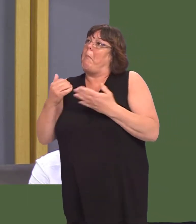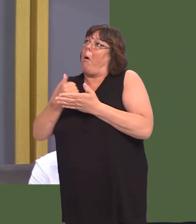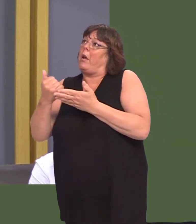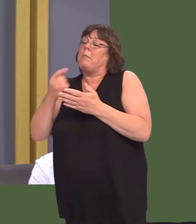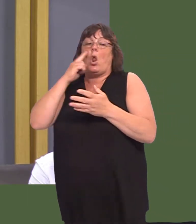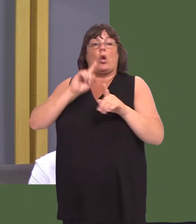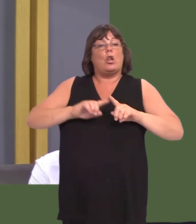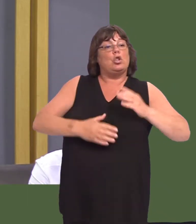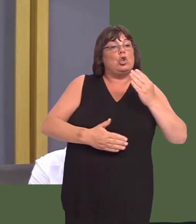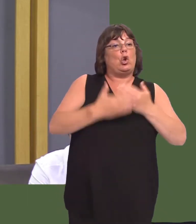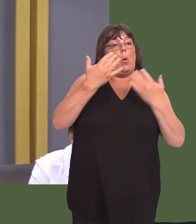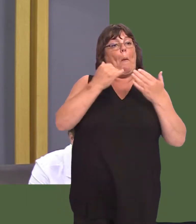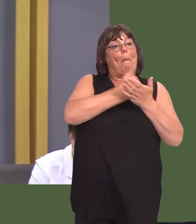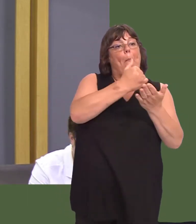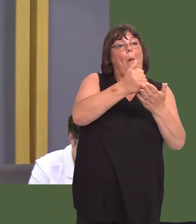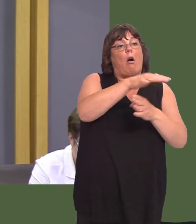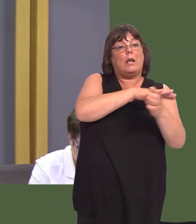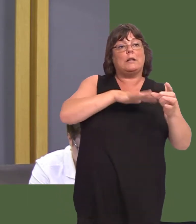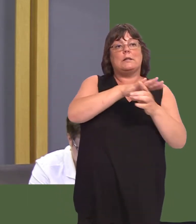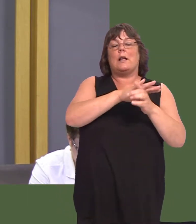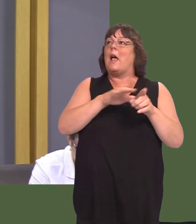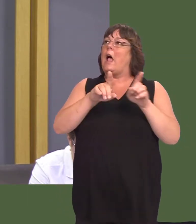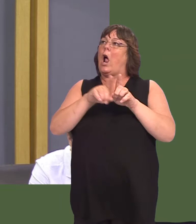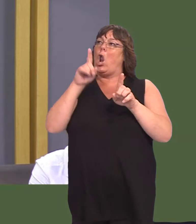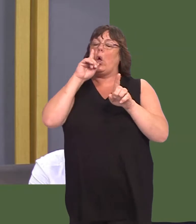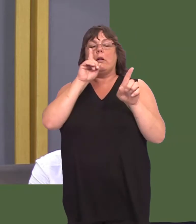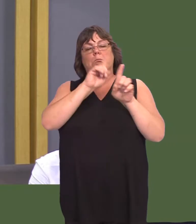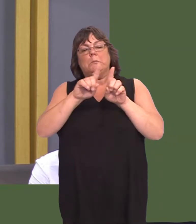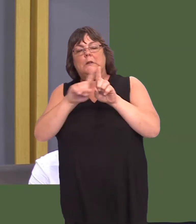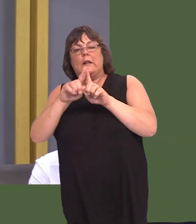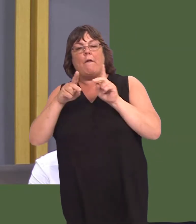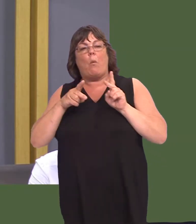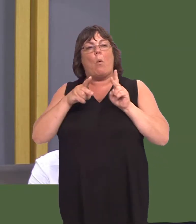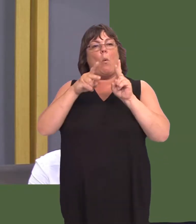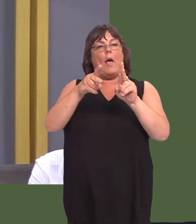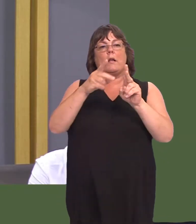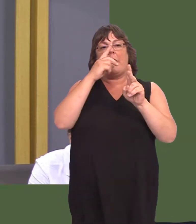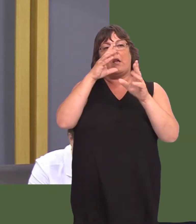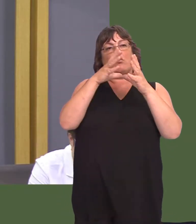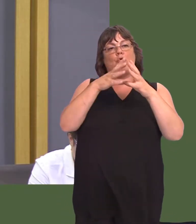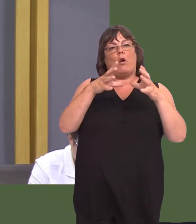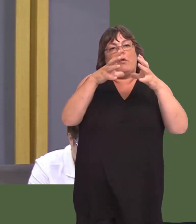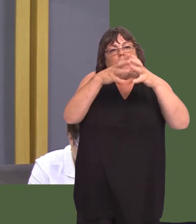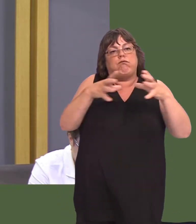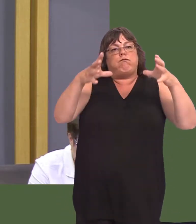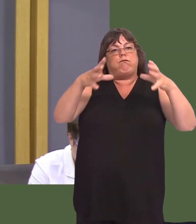infrastructure investment and concentrating on more intangible ways of boosting growth in this vital area?